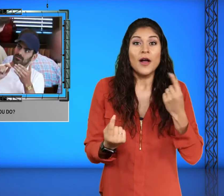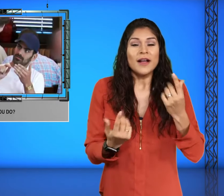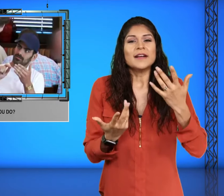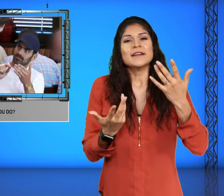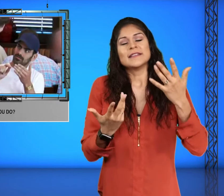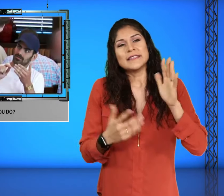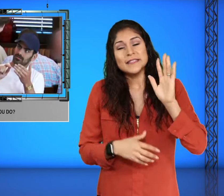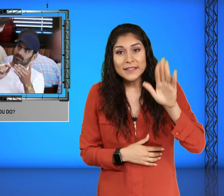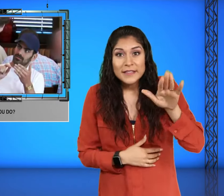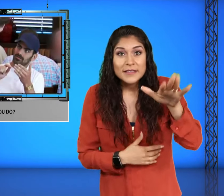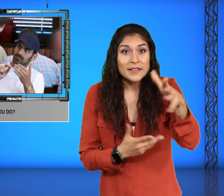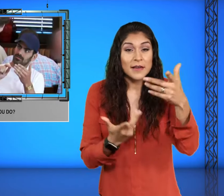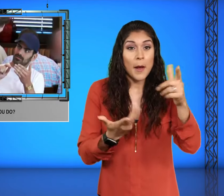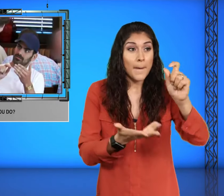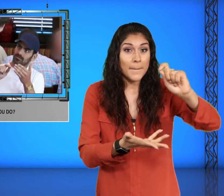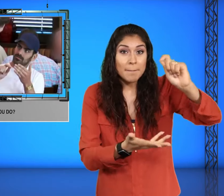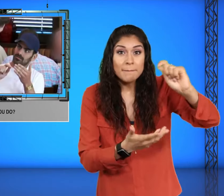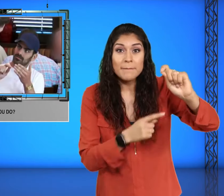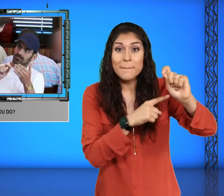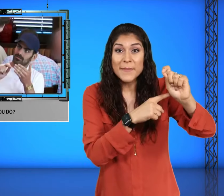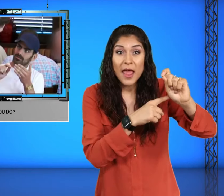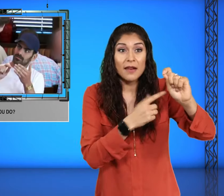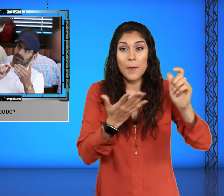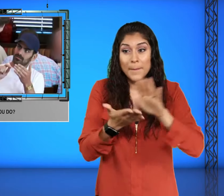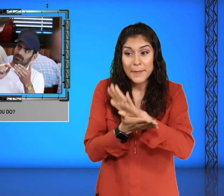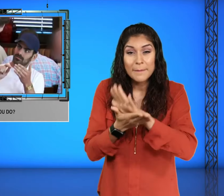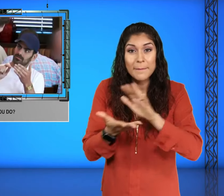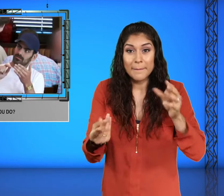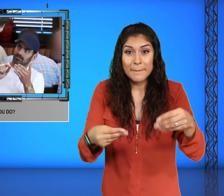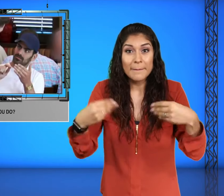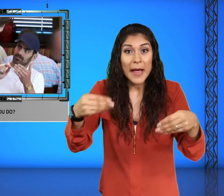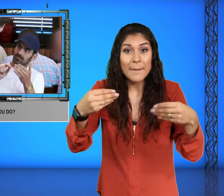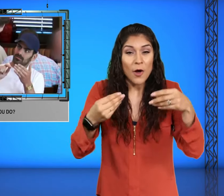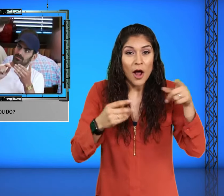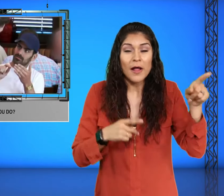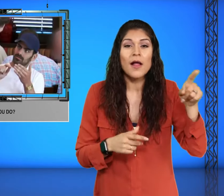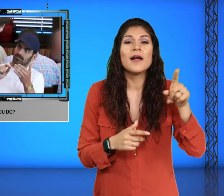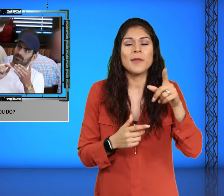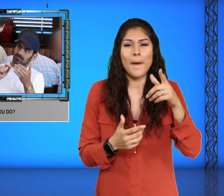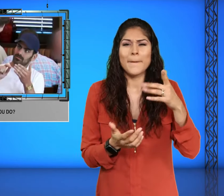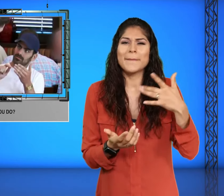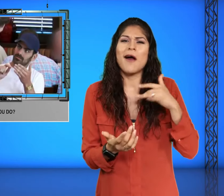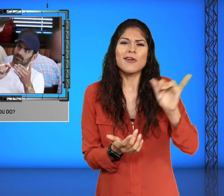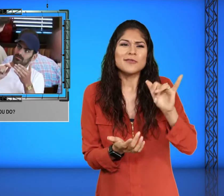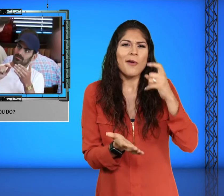So I help them by saying "Do you have a pen or paper?"